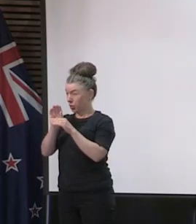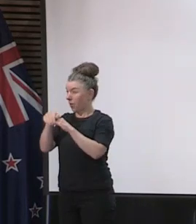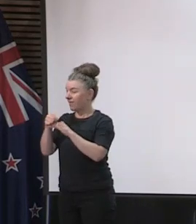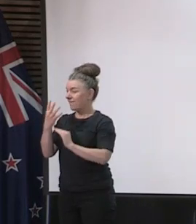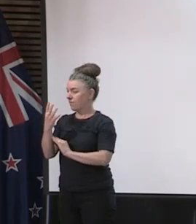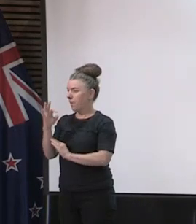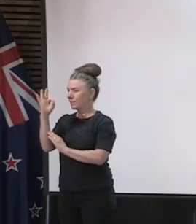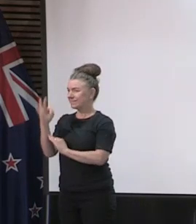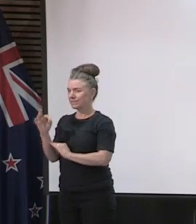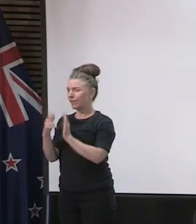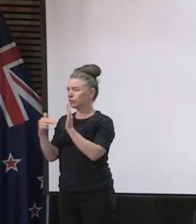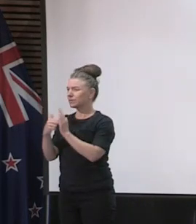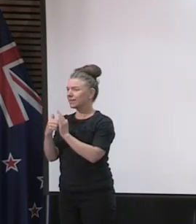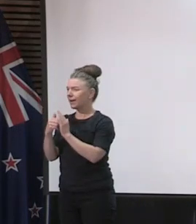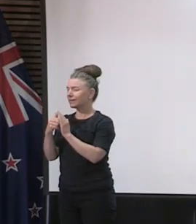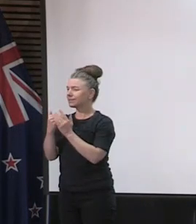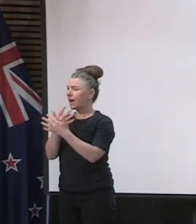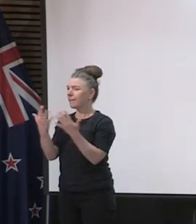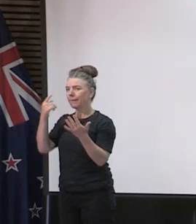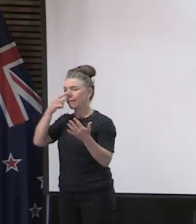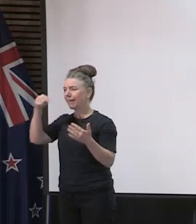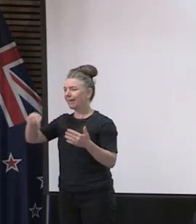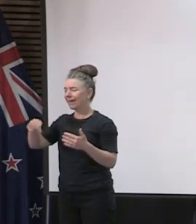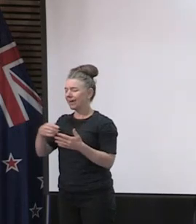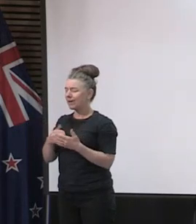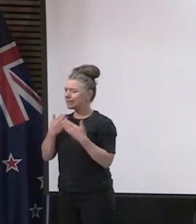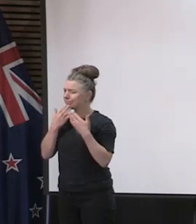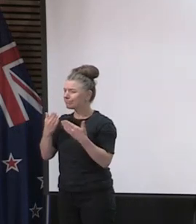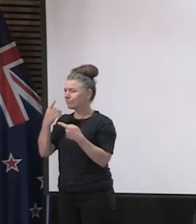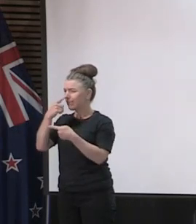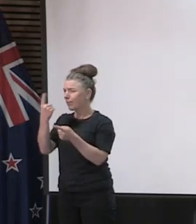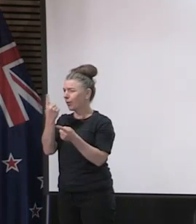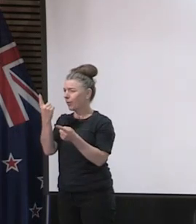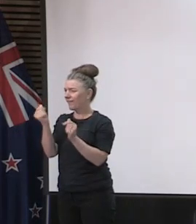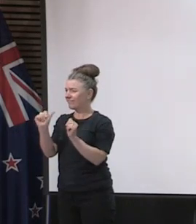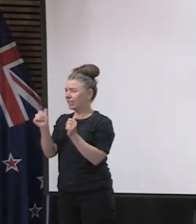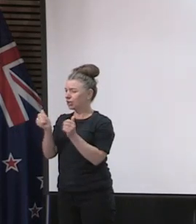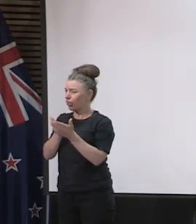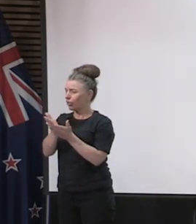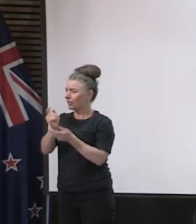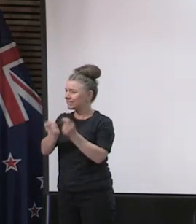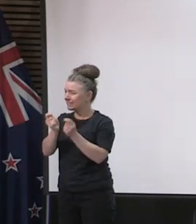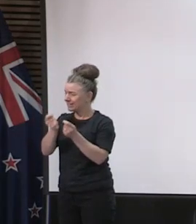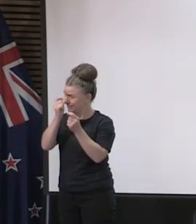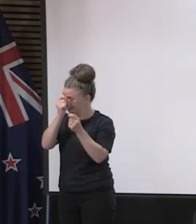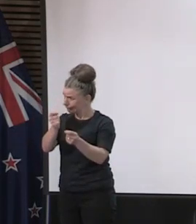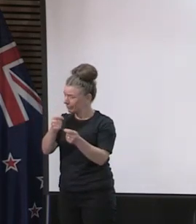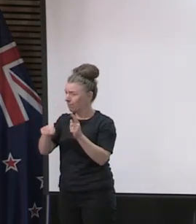milestone of 200,000 tests, which is just over 4% of the population, is a significant achievement. I want to